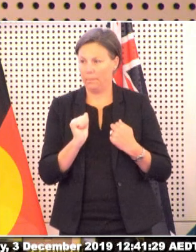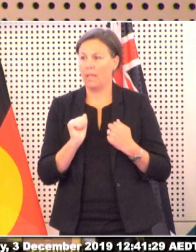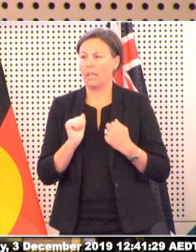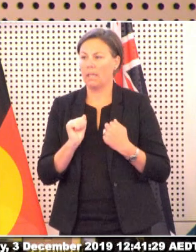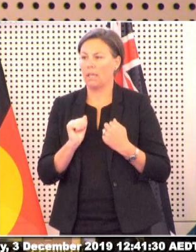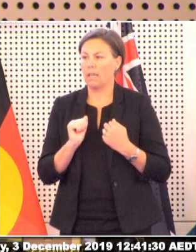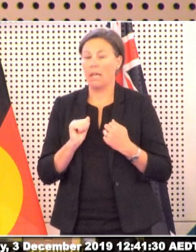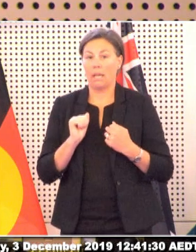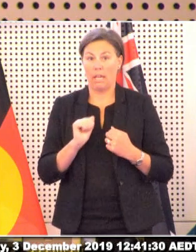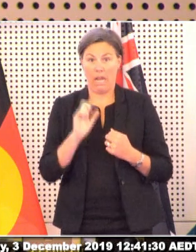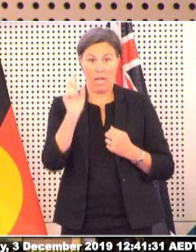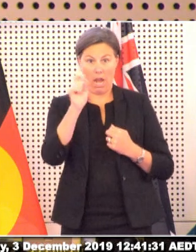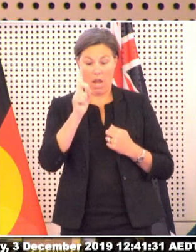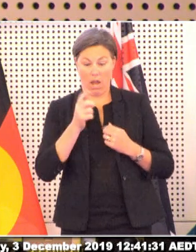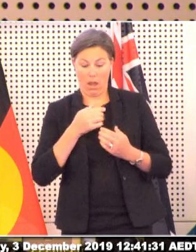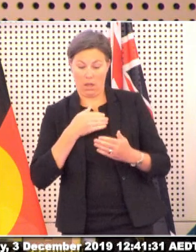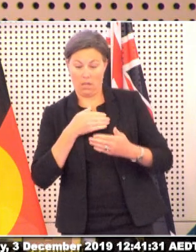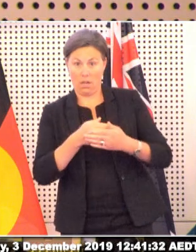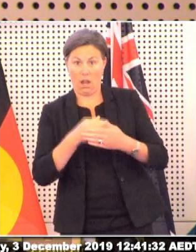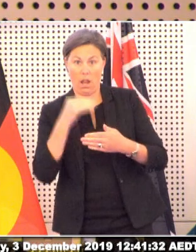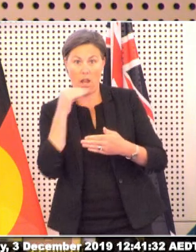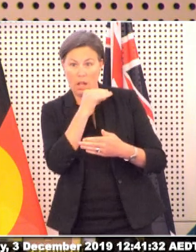immediate period before lunch and then after lunch.